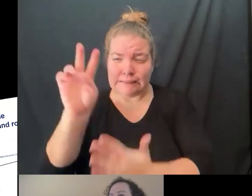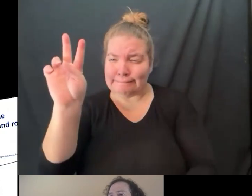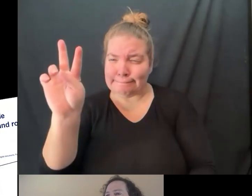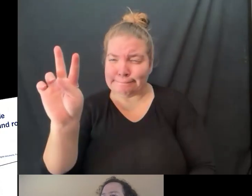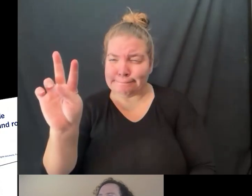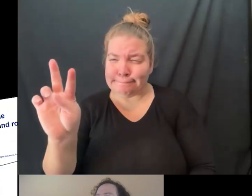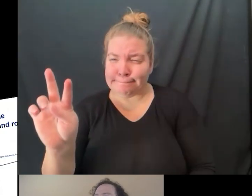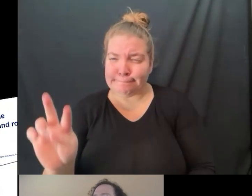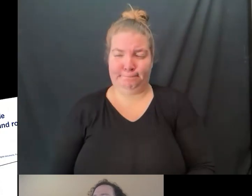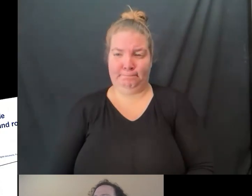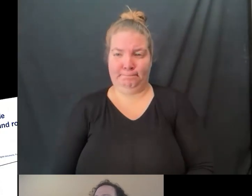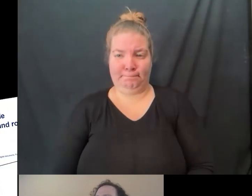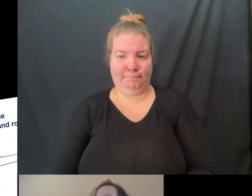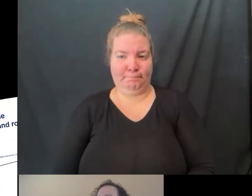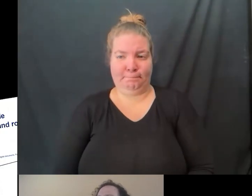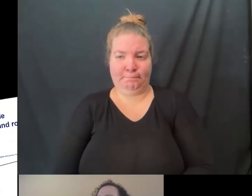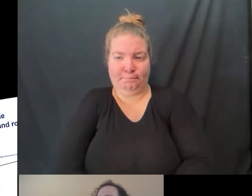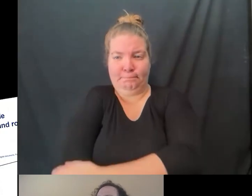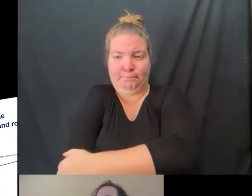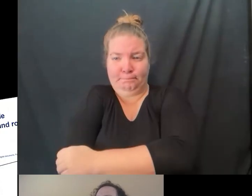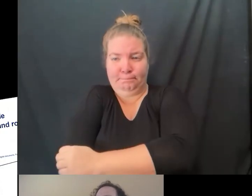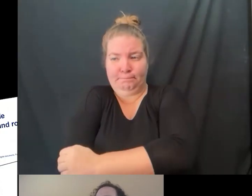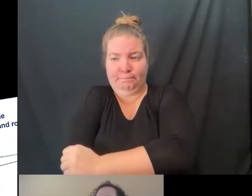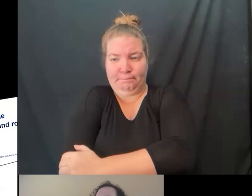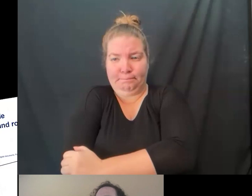So I'm going to read it out right now.